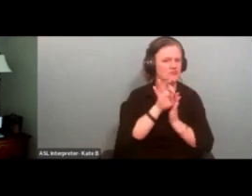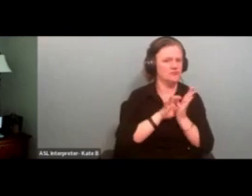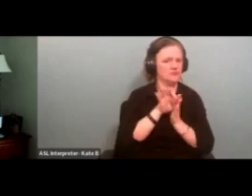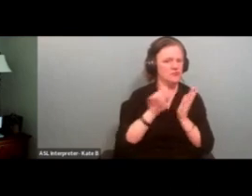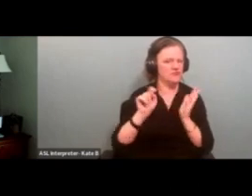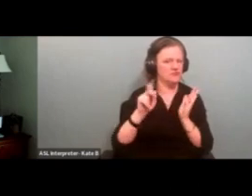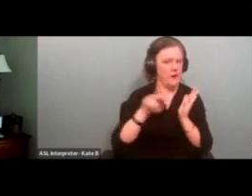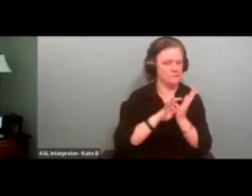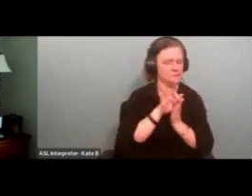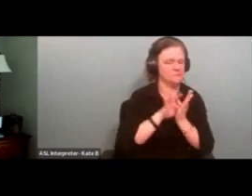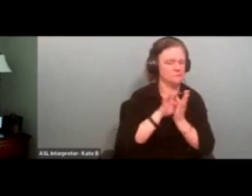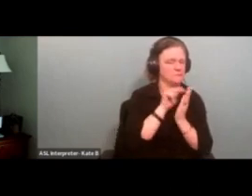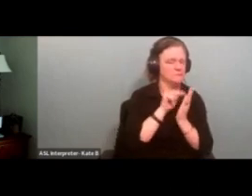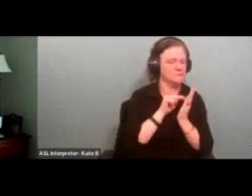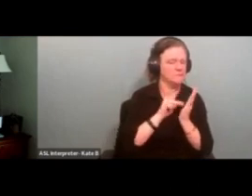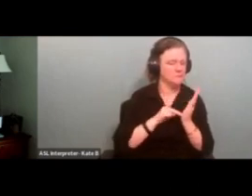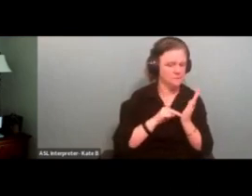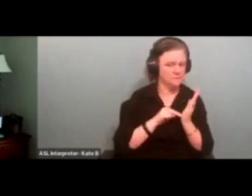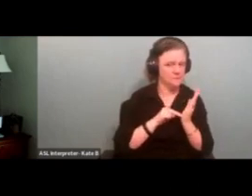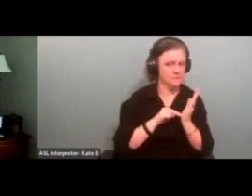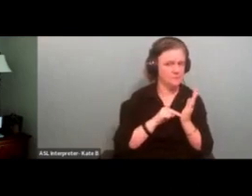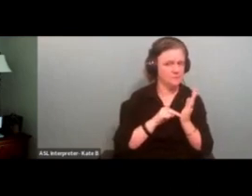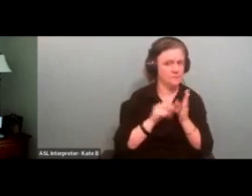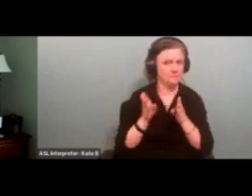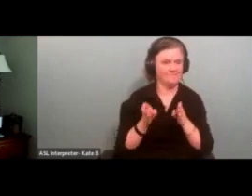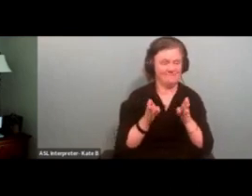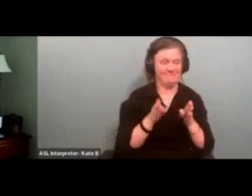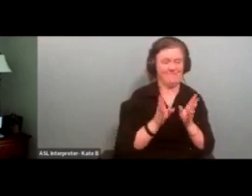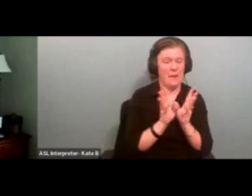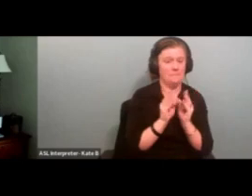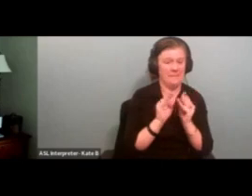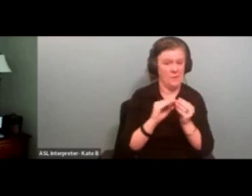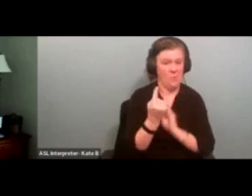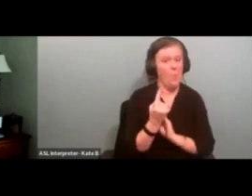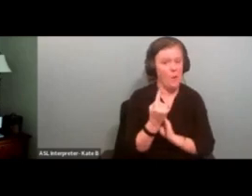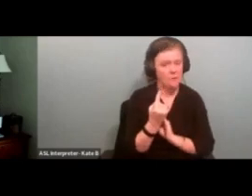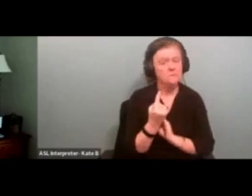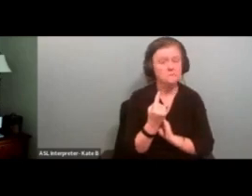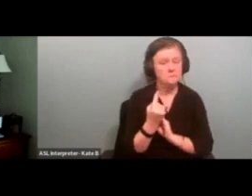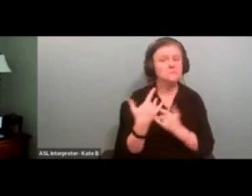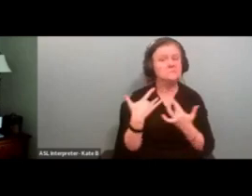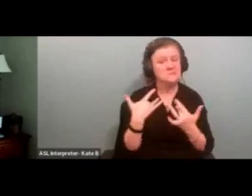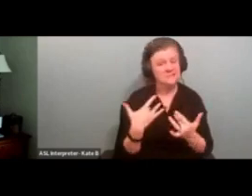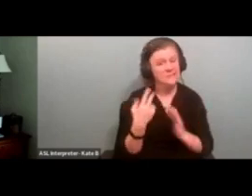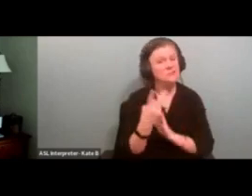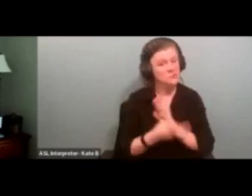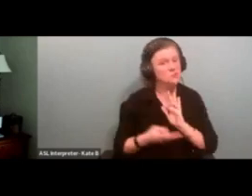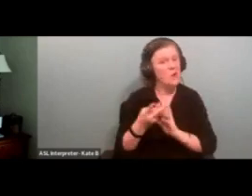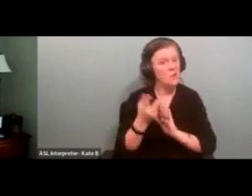important. And this first meeting this first wraparound team meeting is roughly a couple of hours. It takes a minute when